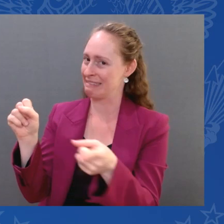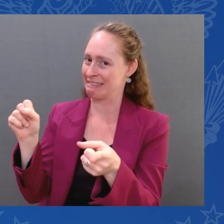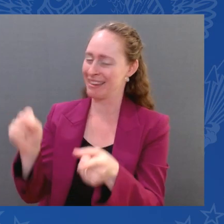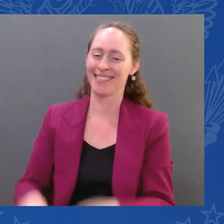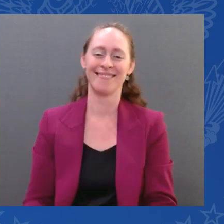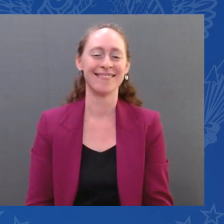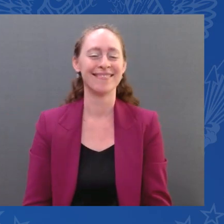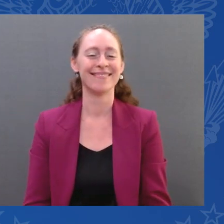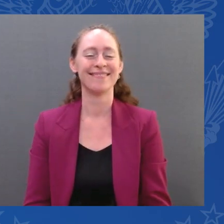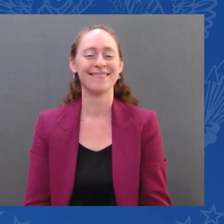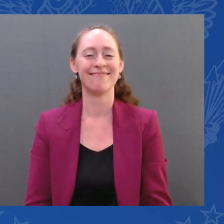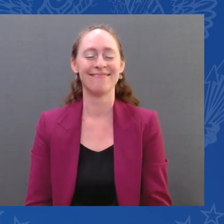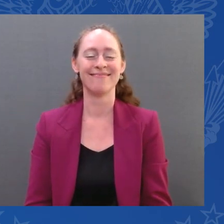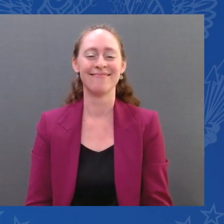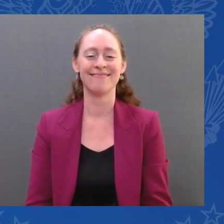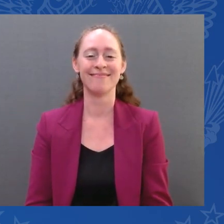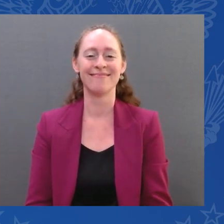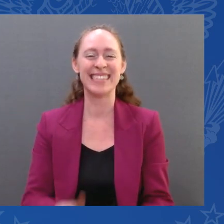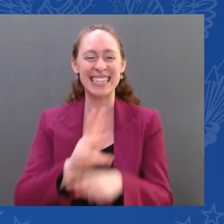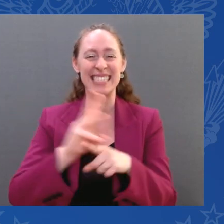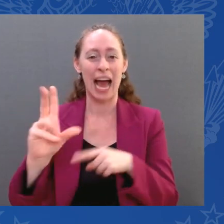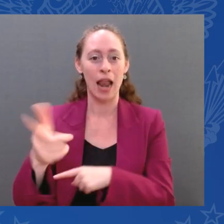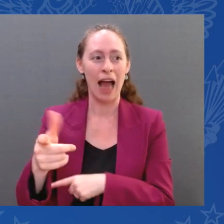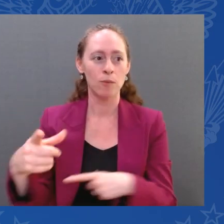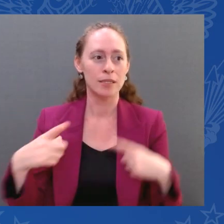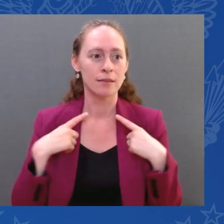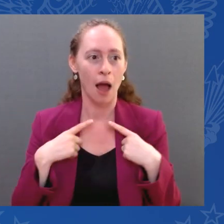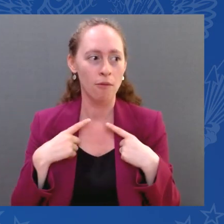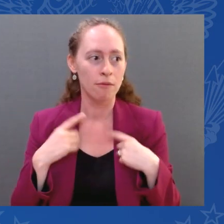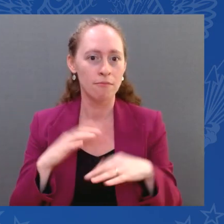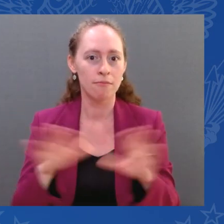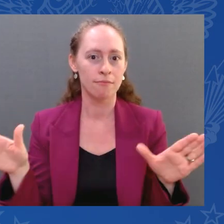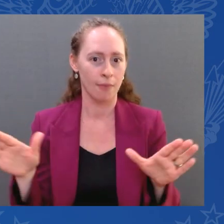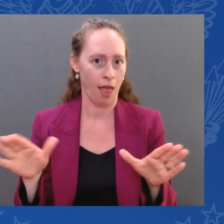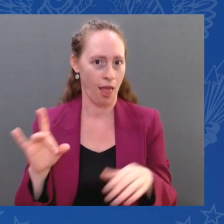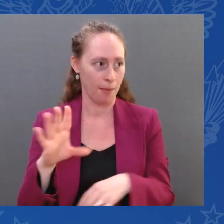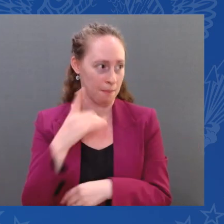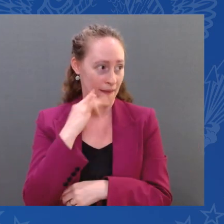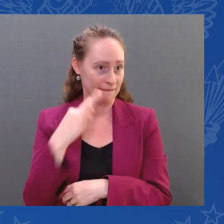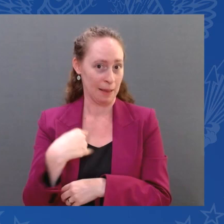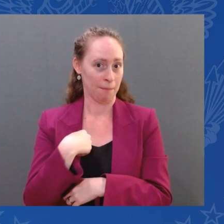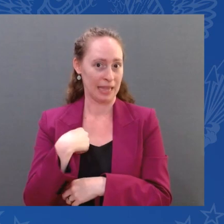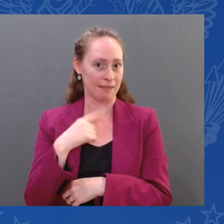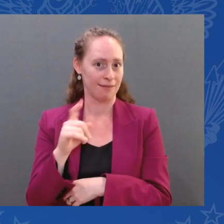Sister, your standing up was a big deal. A big, big deal.